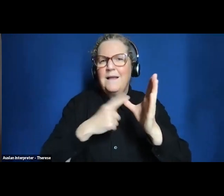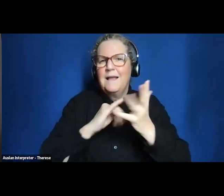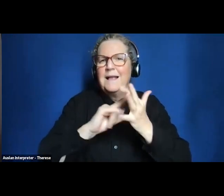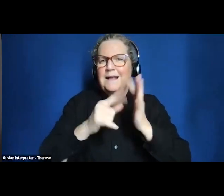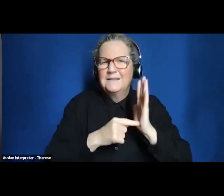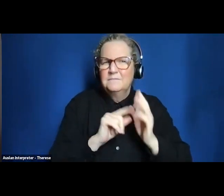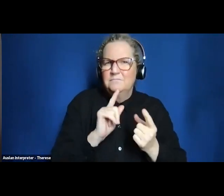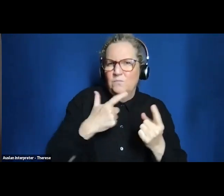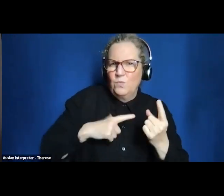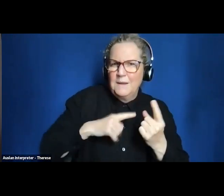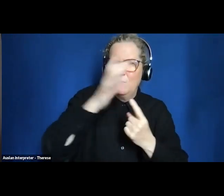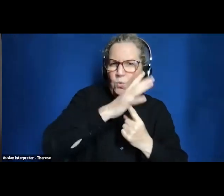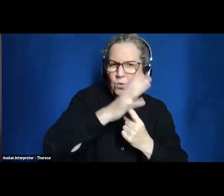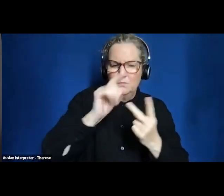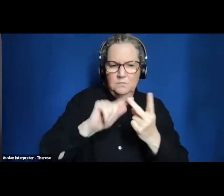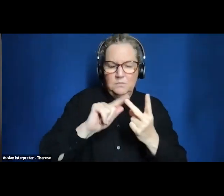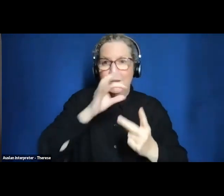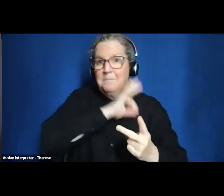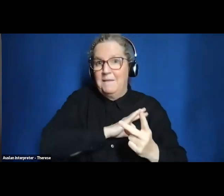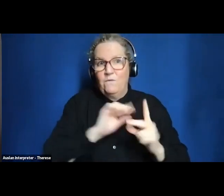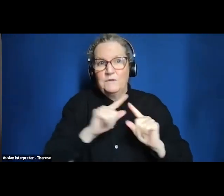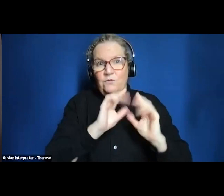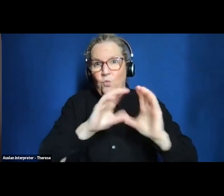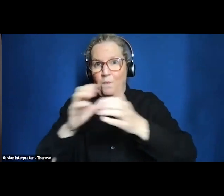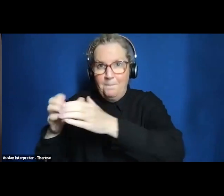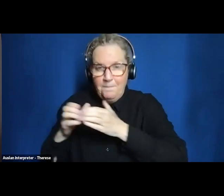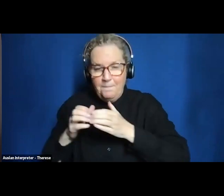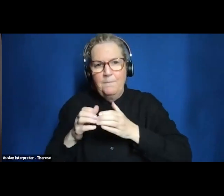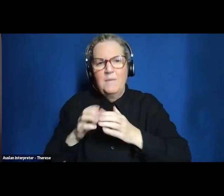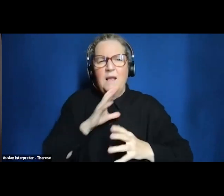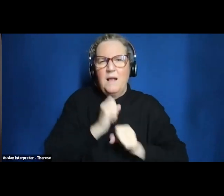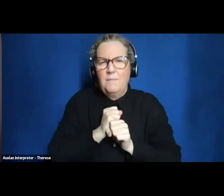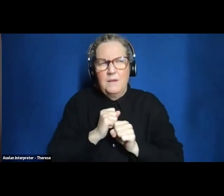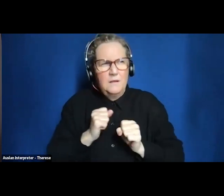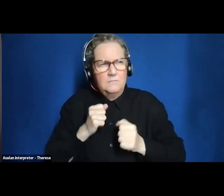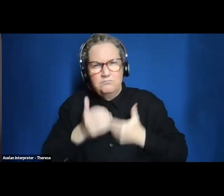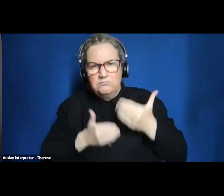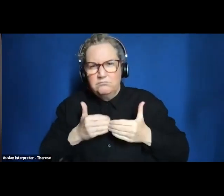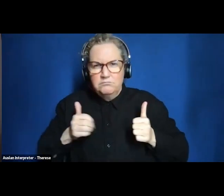as governments move closer to agreeing on the build of the National Disability Data Asset. We'll also